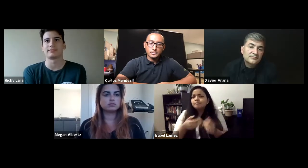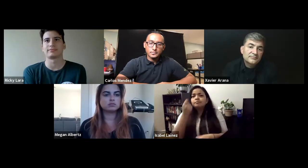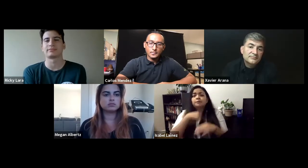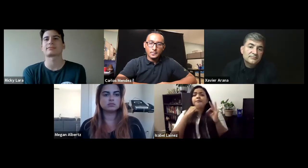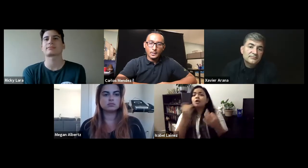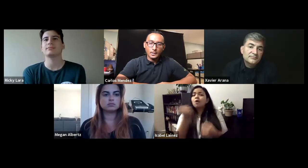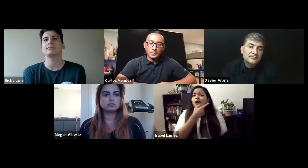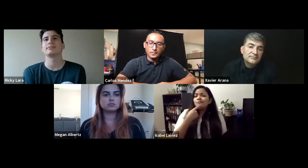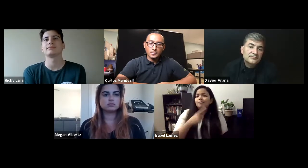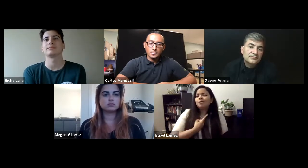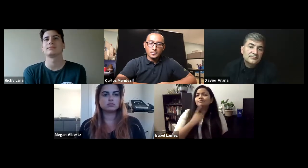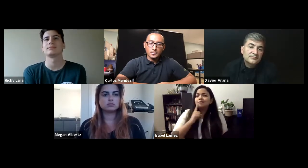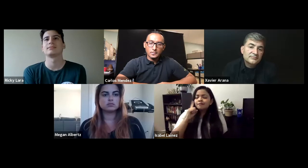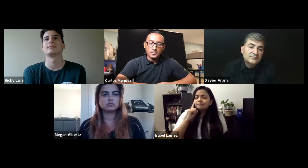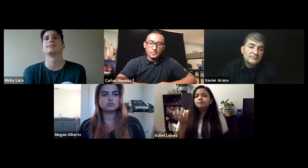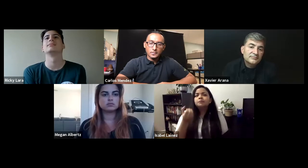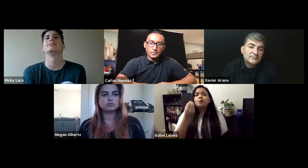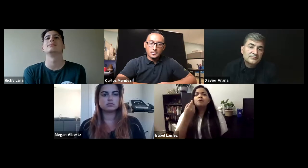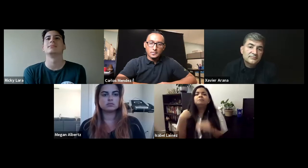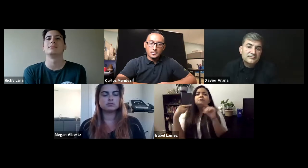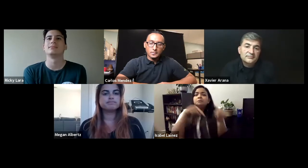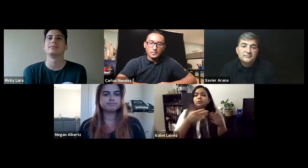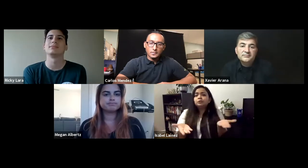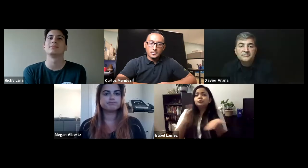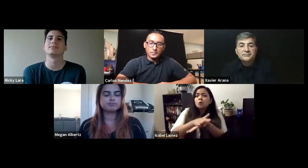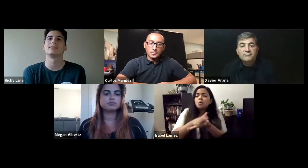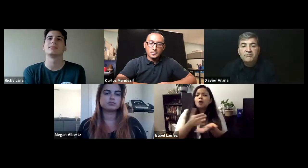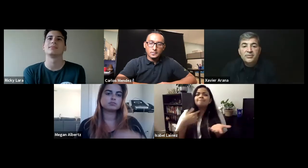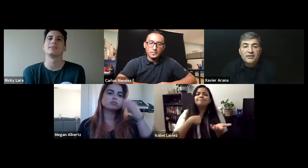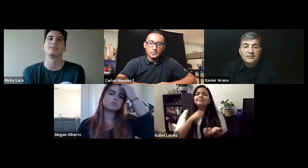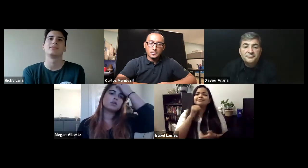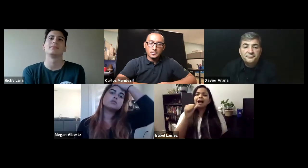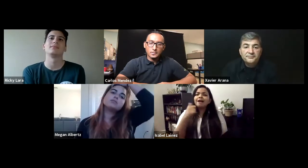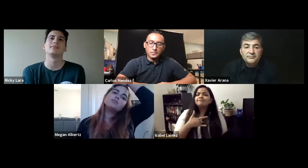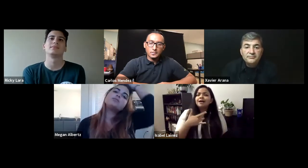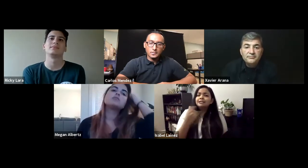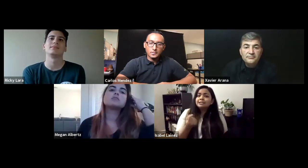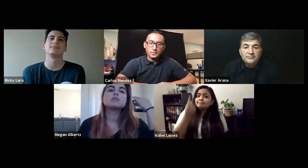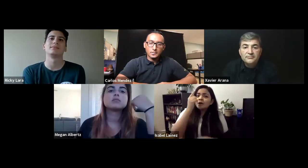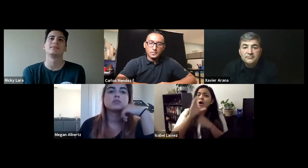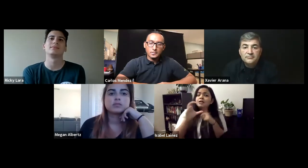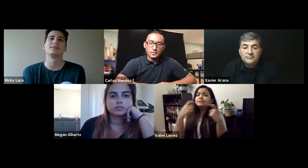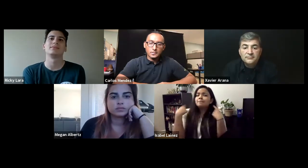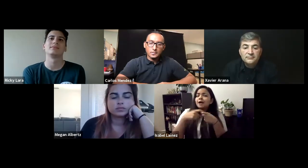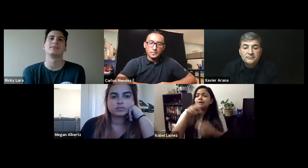There in my country, they didn't have a lot of infrastructure for deaf students or deaf kids.